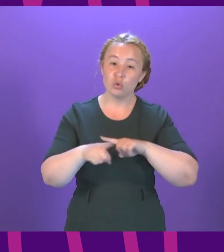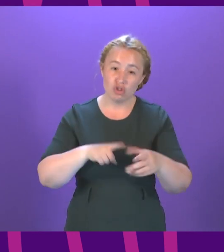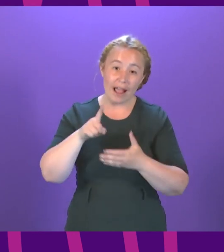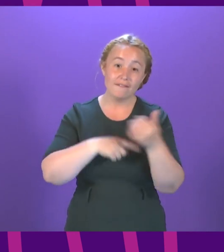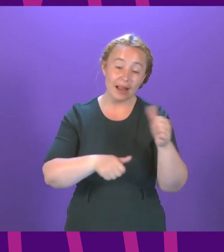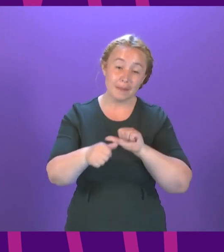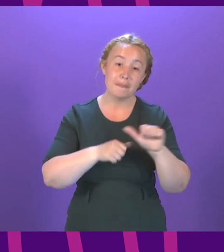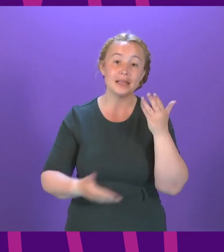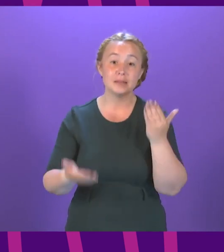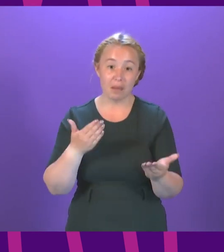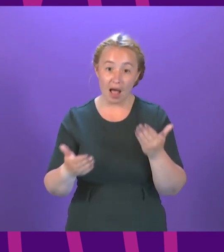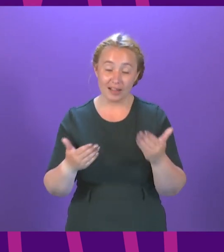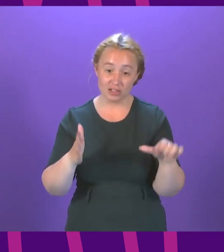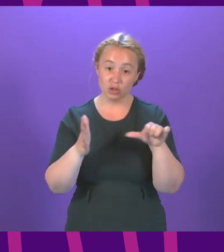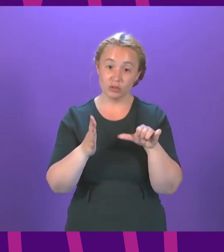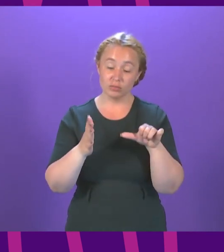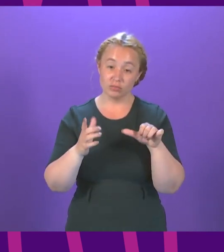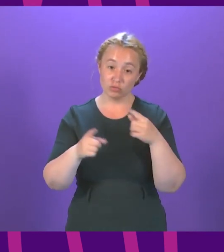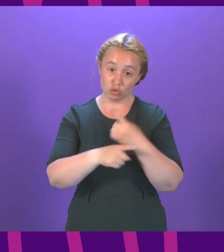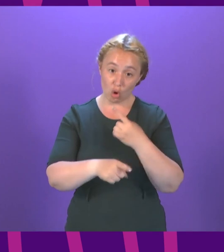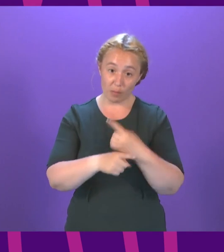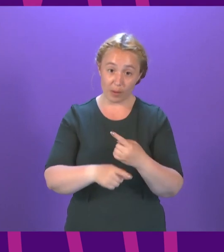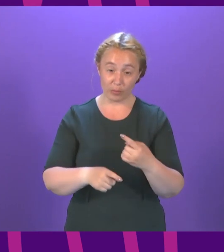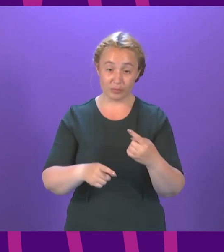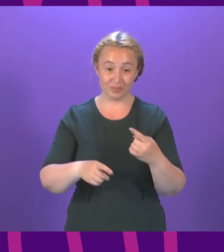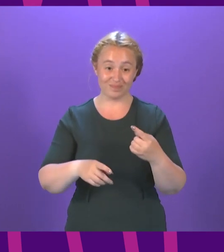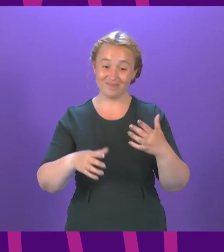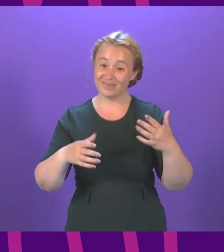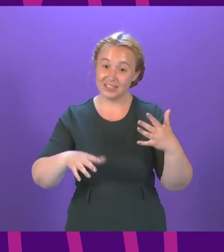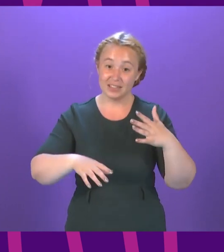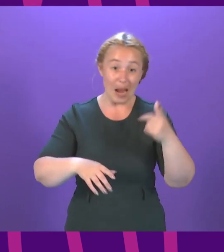If Rhoda Grant writes to me or the Minister for Transport on the issue of short-notice capacity,